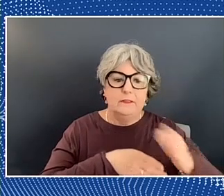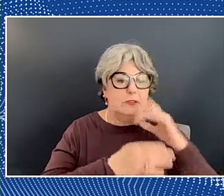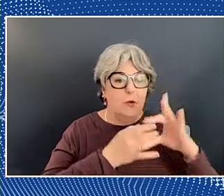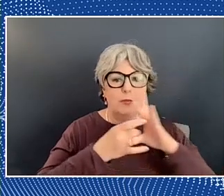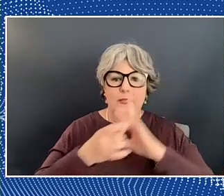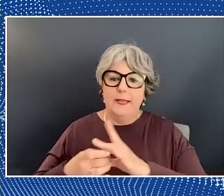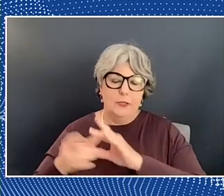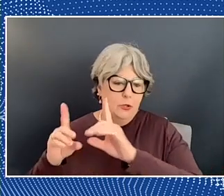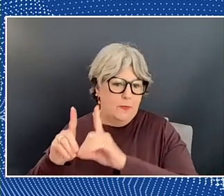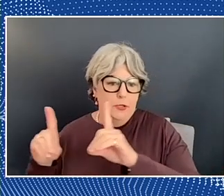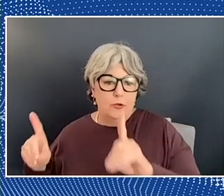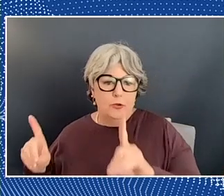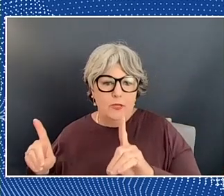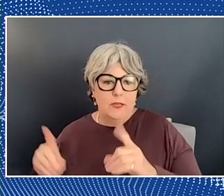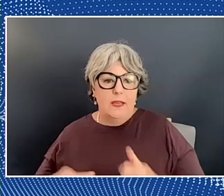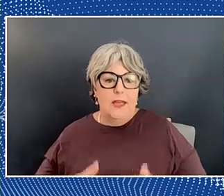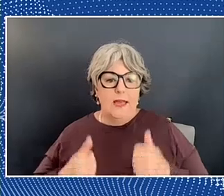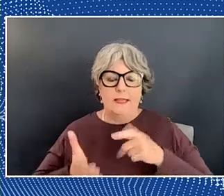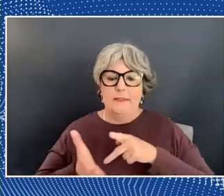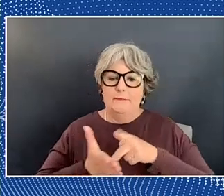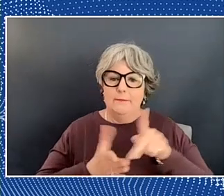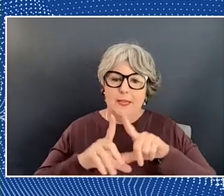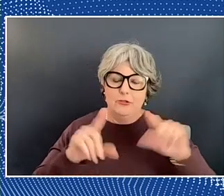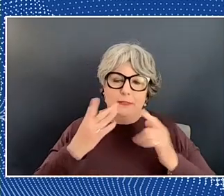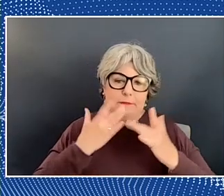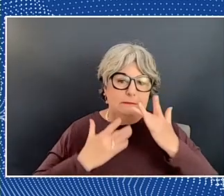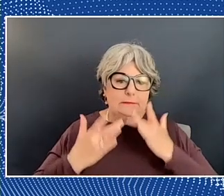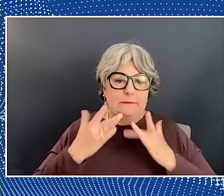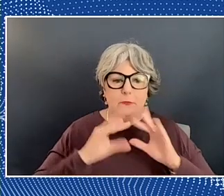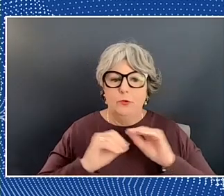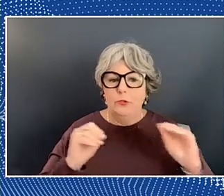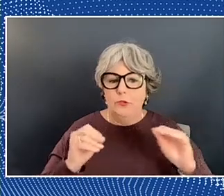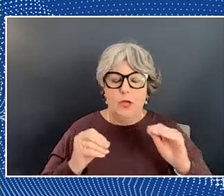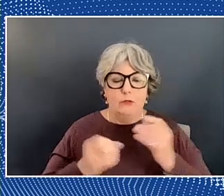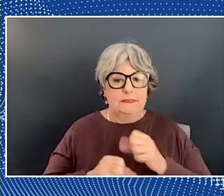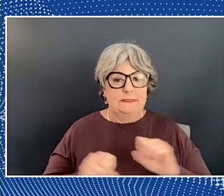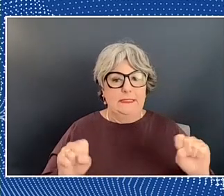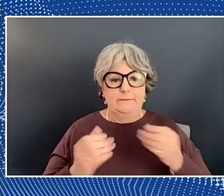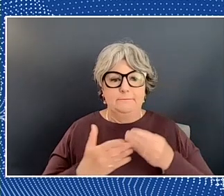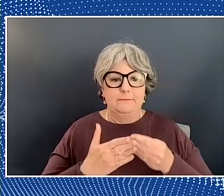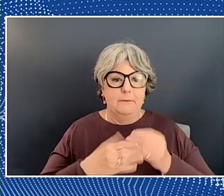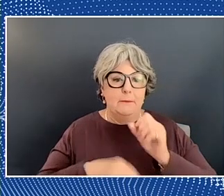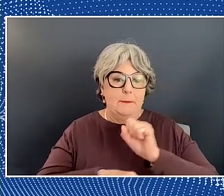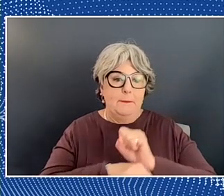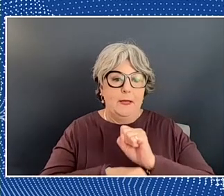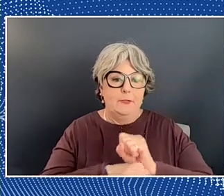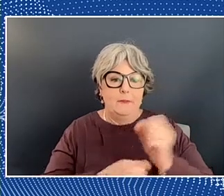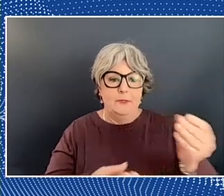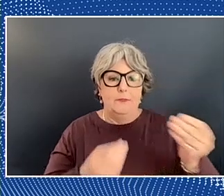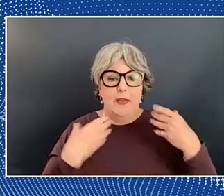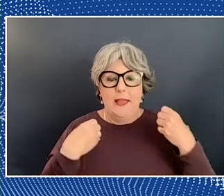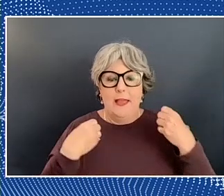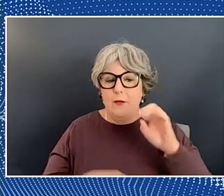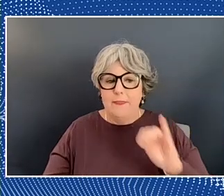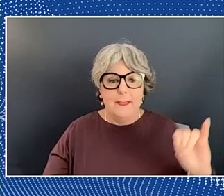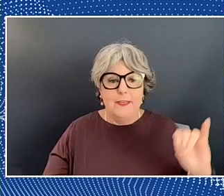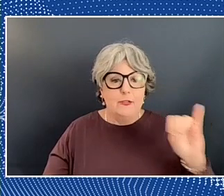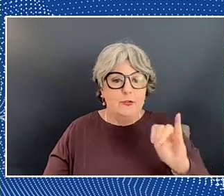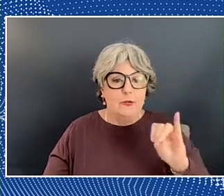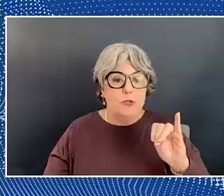I live paycheck to paycheck with no safety net, and my job does not provide health insurance or a 401K.